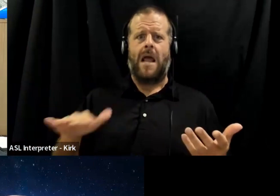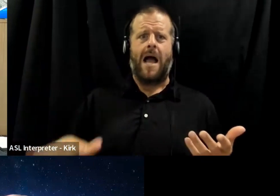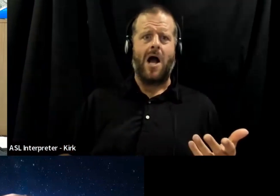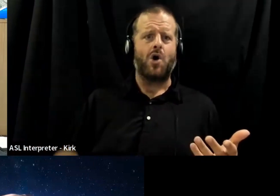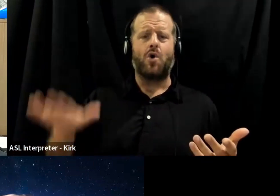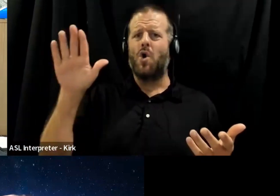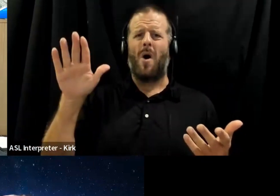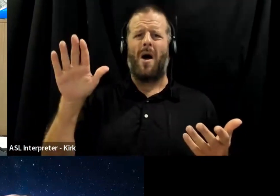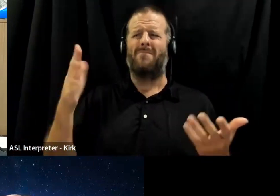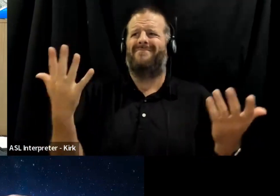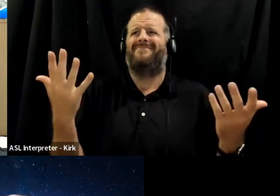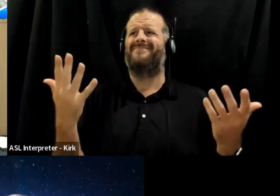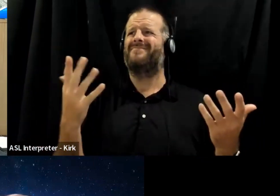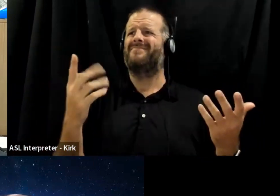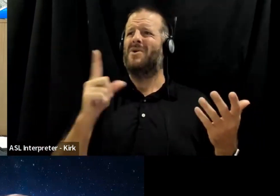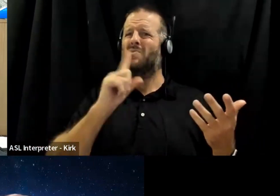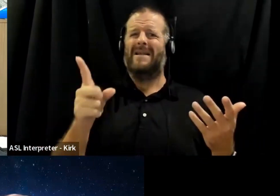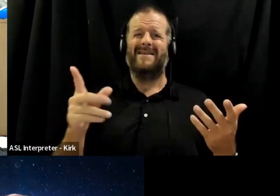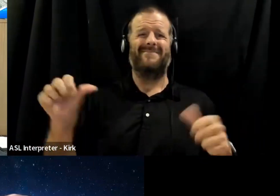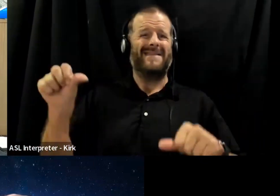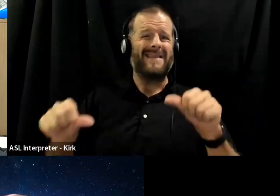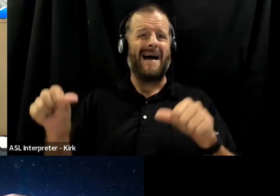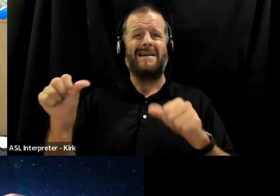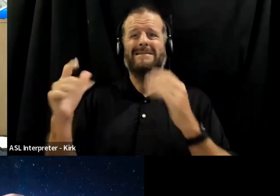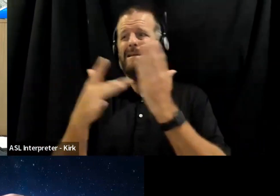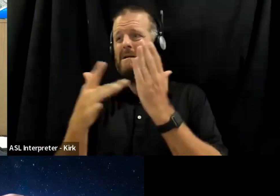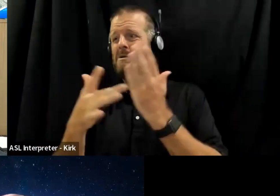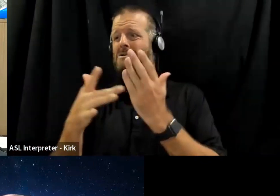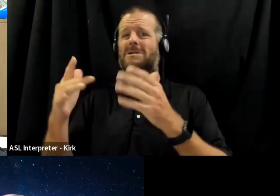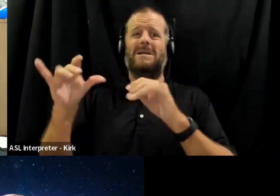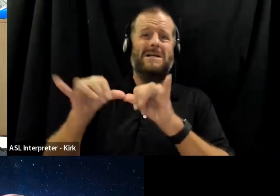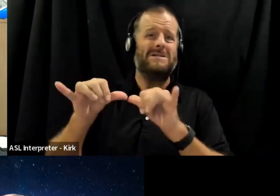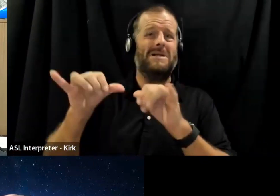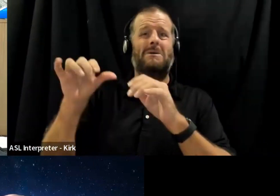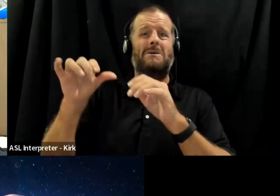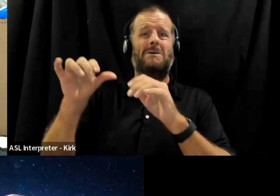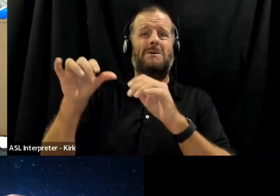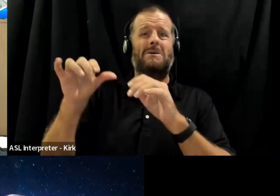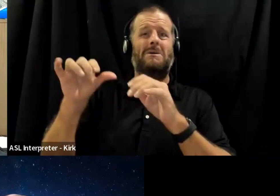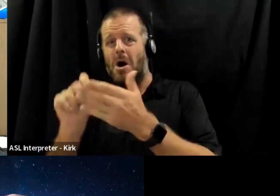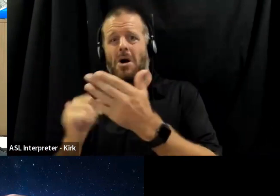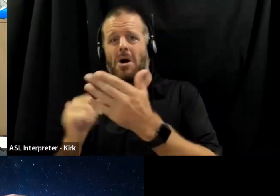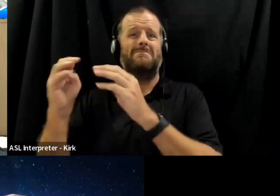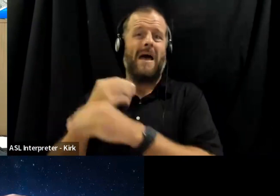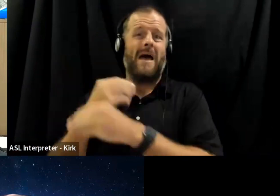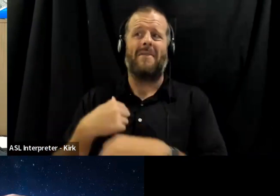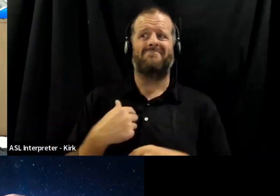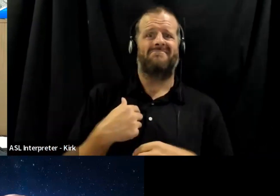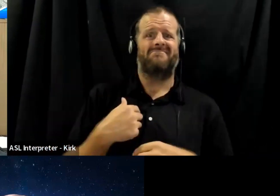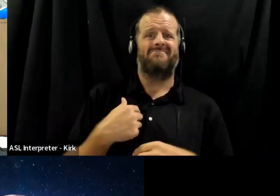towards science, technology, engineering, arts, and math. And in retrospect, that's because I didn't